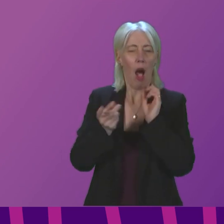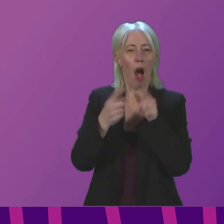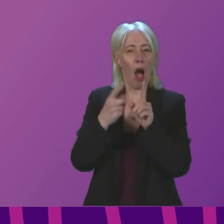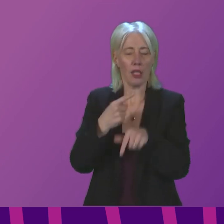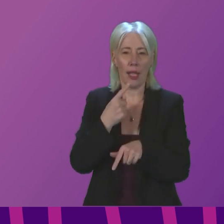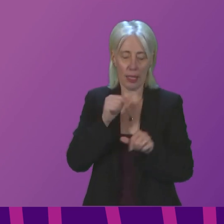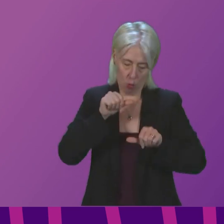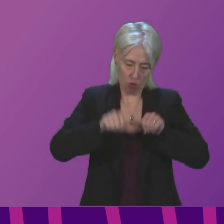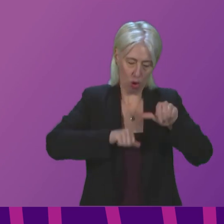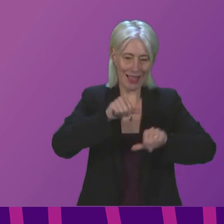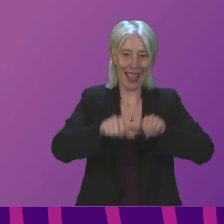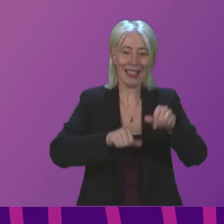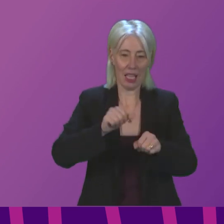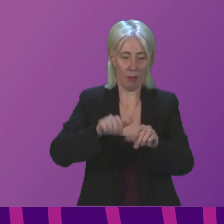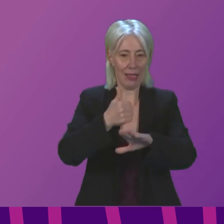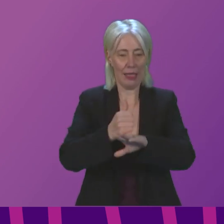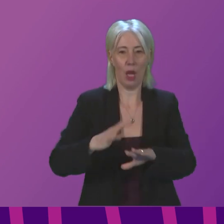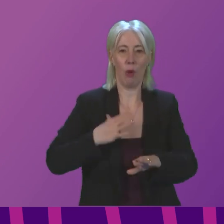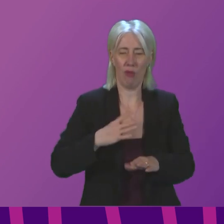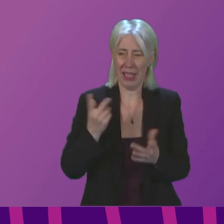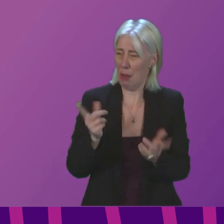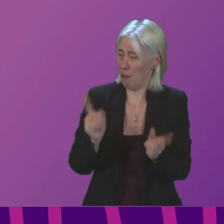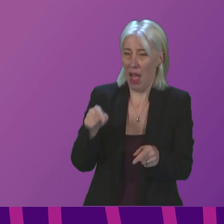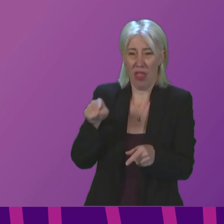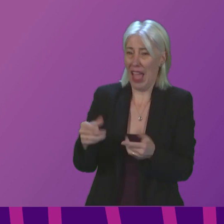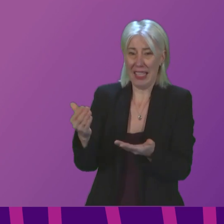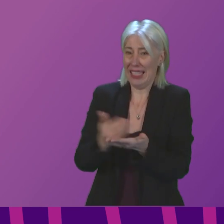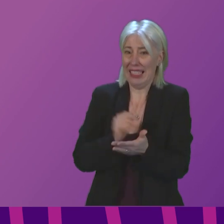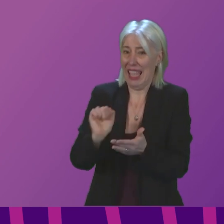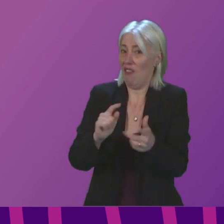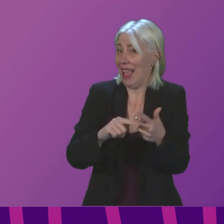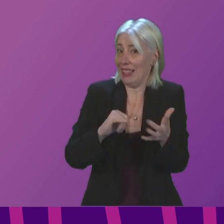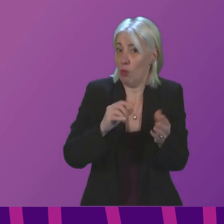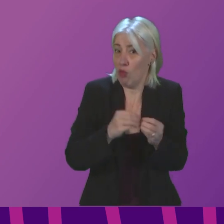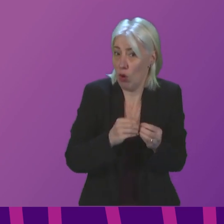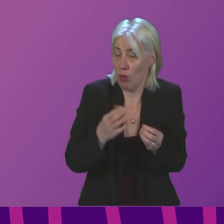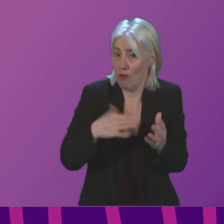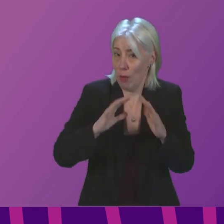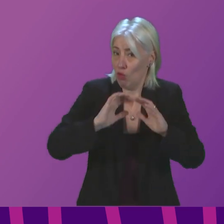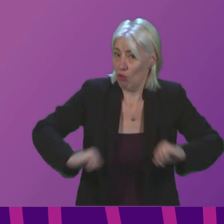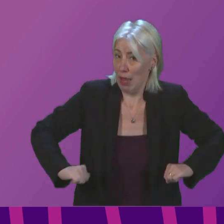place. Those processes and procedures did not save Esther Brown from being raped and